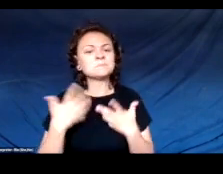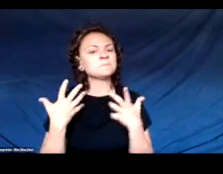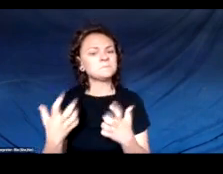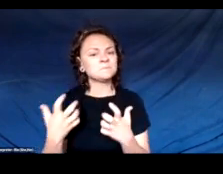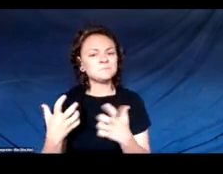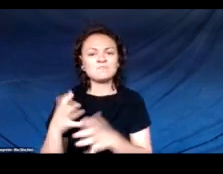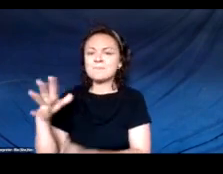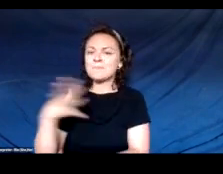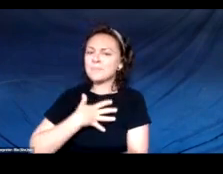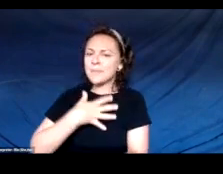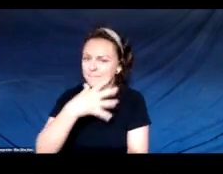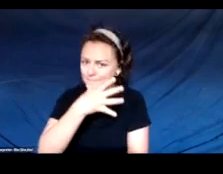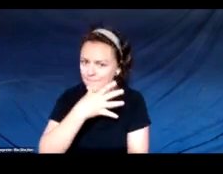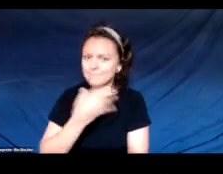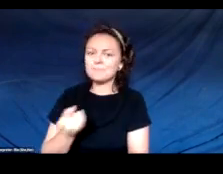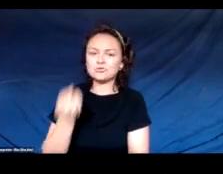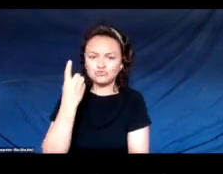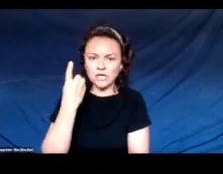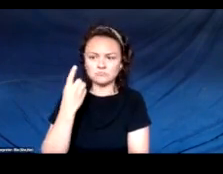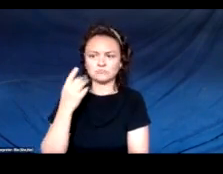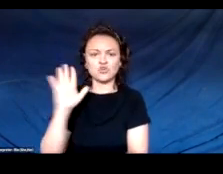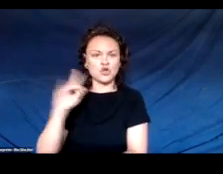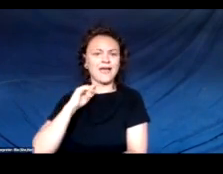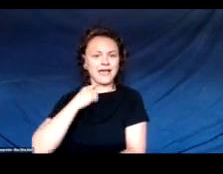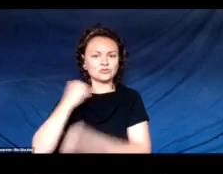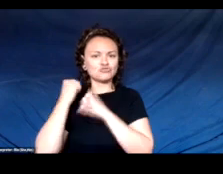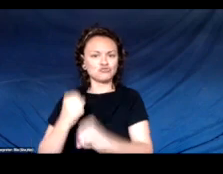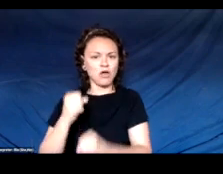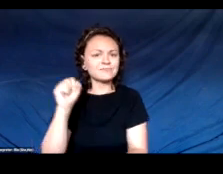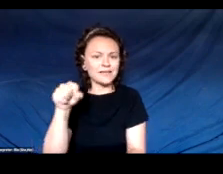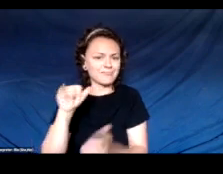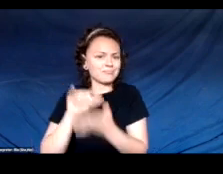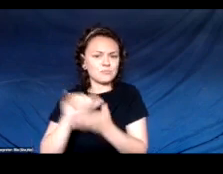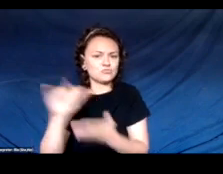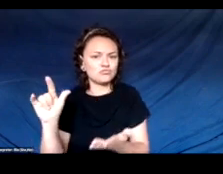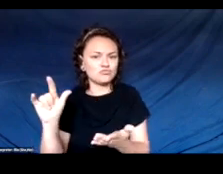It's just her accent is thicker than the average person,